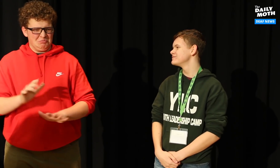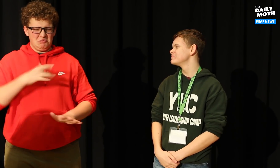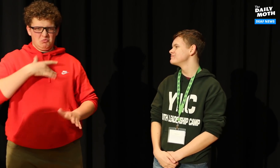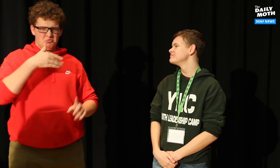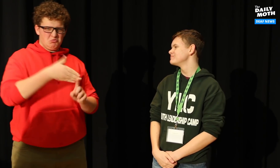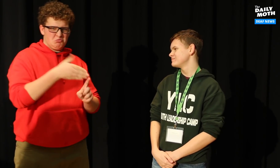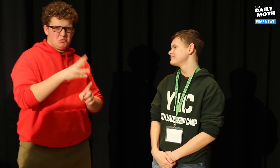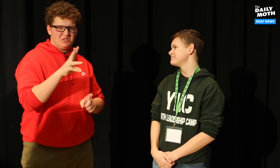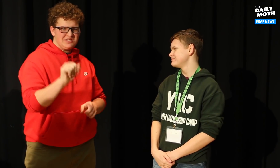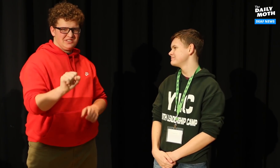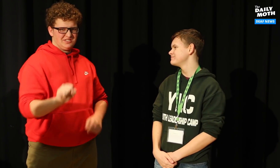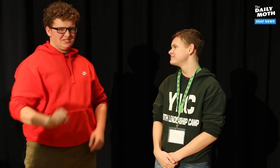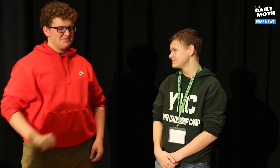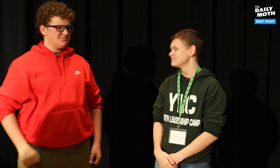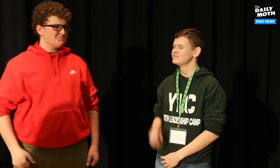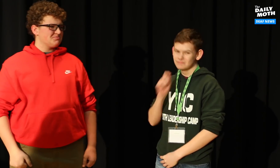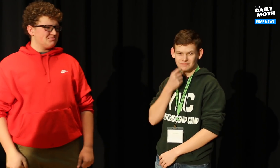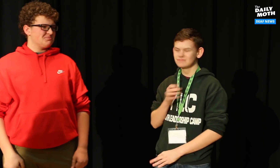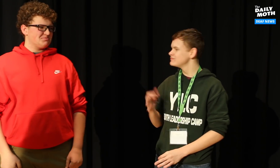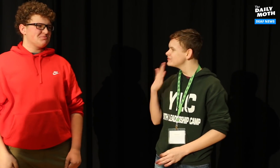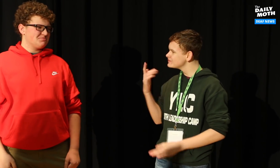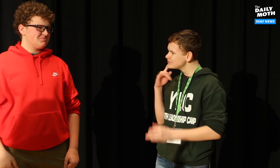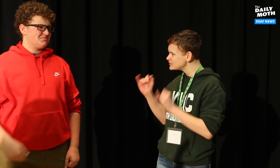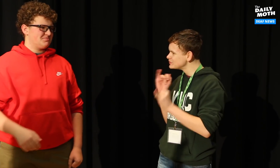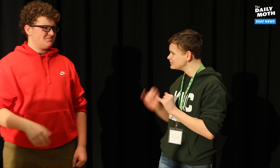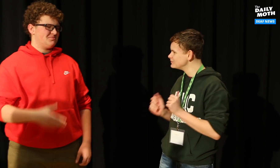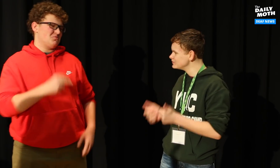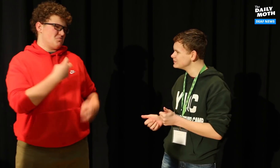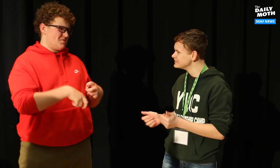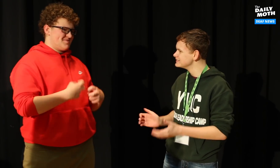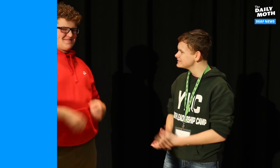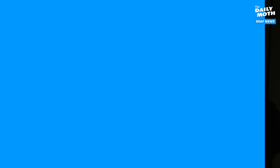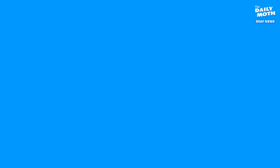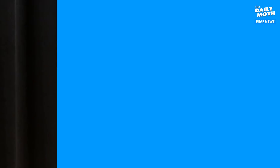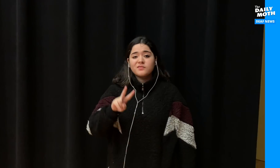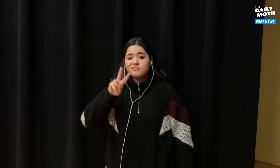I didn’t like any of them nearly as much as the cheese from Wisconsin! Cool, thank you for interviewing with me! No problem!